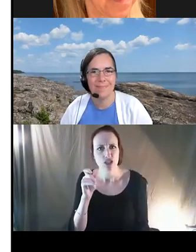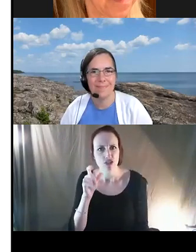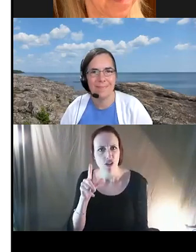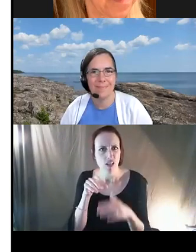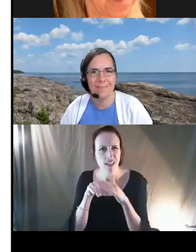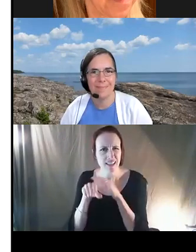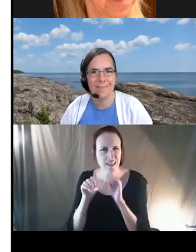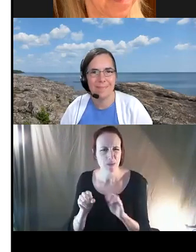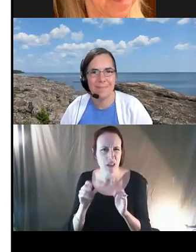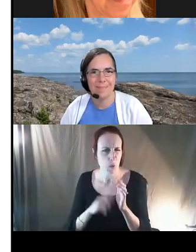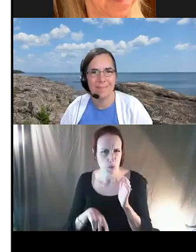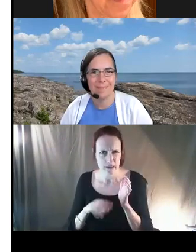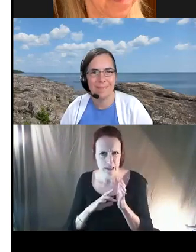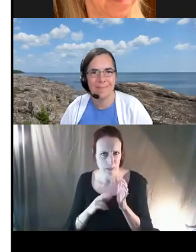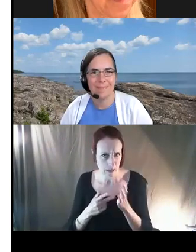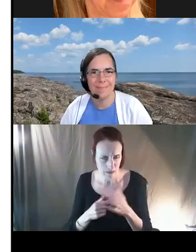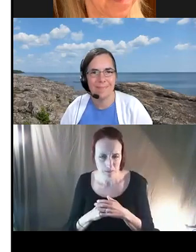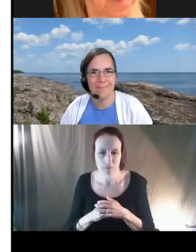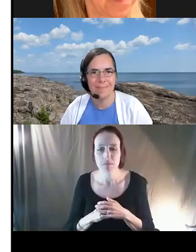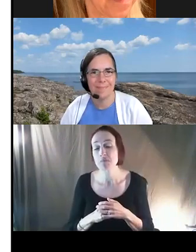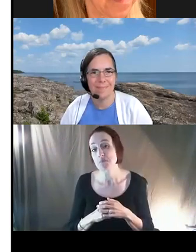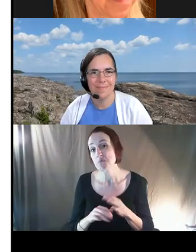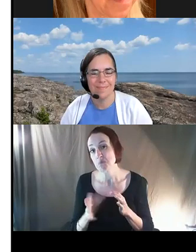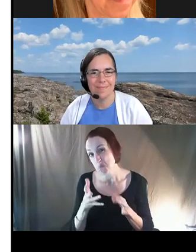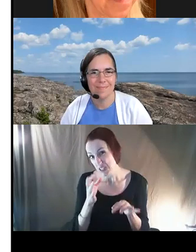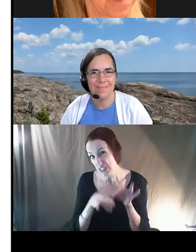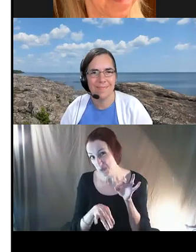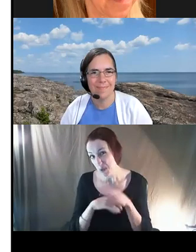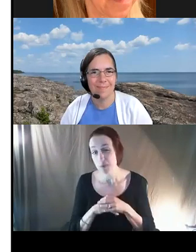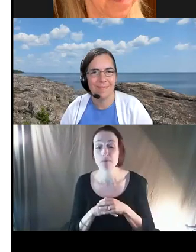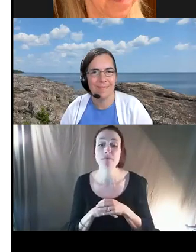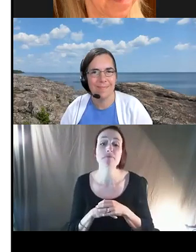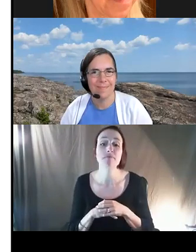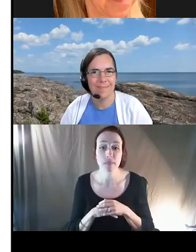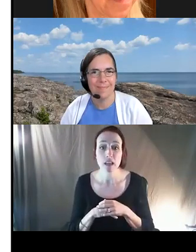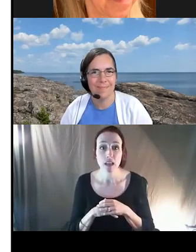It's really quite straightforward. It's when people with disabilities can